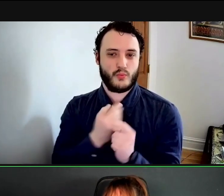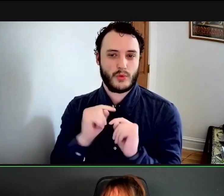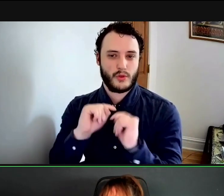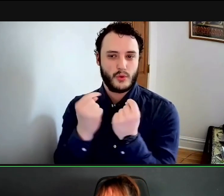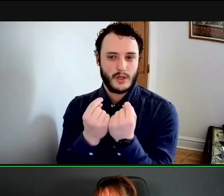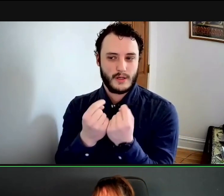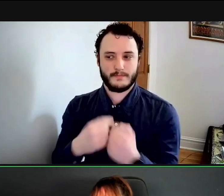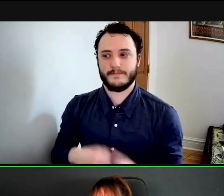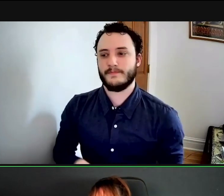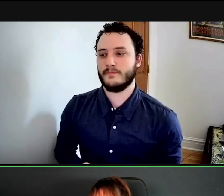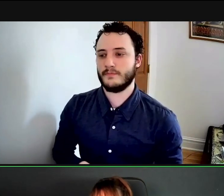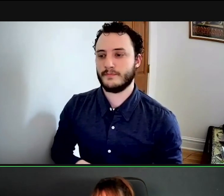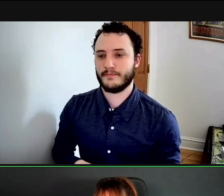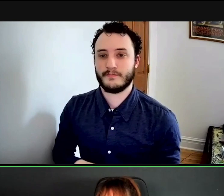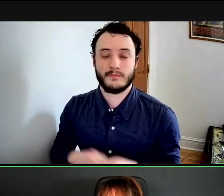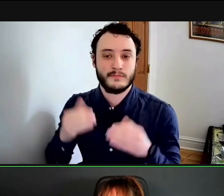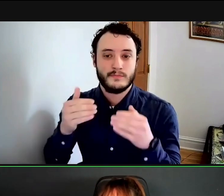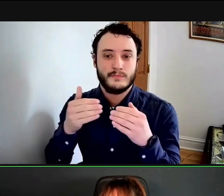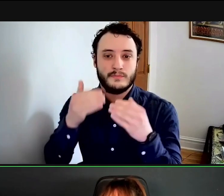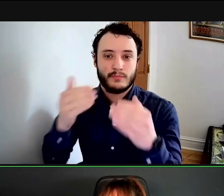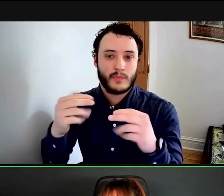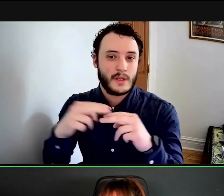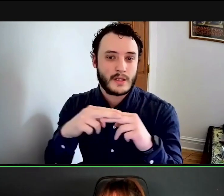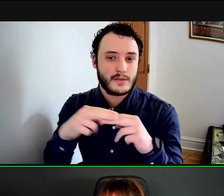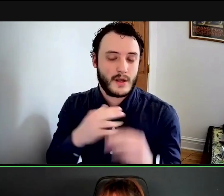for some questions and answers for our team.